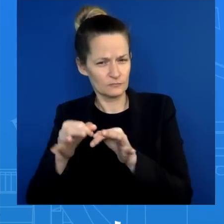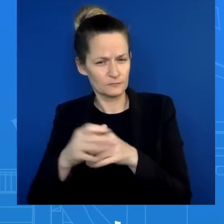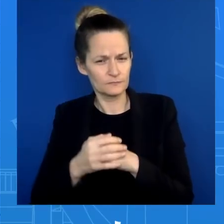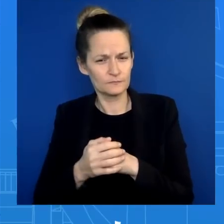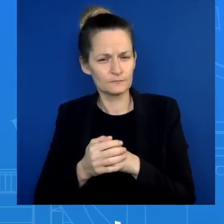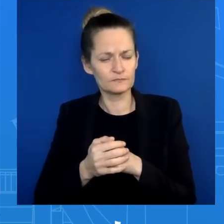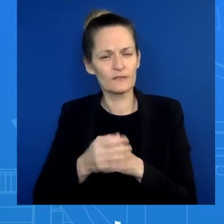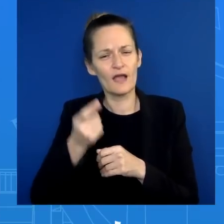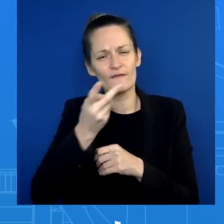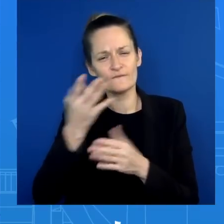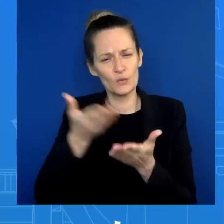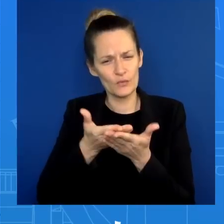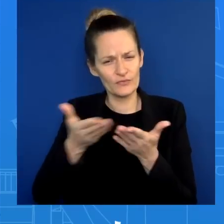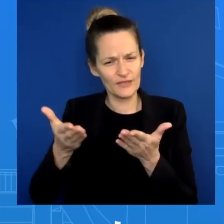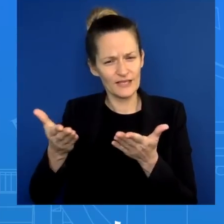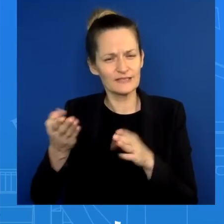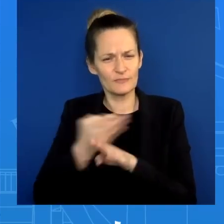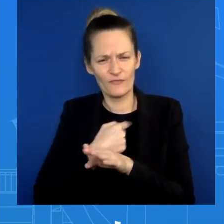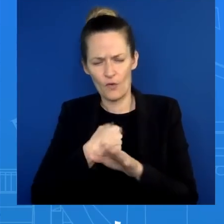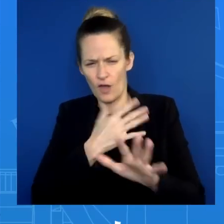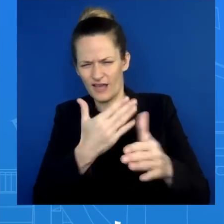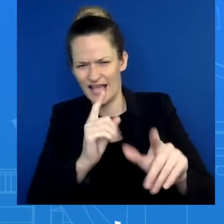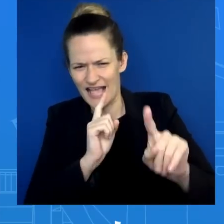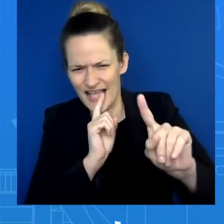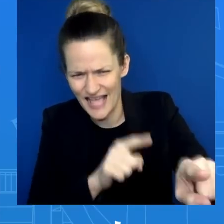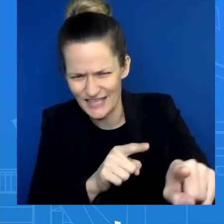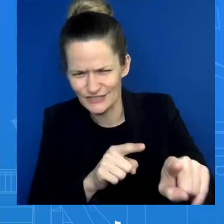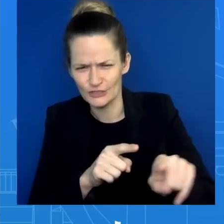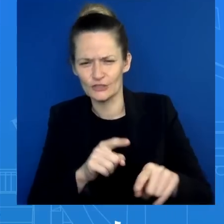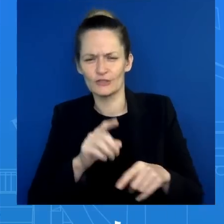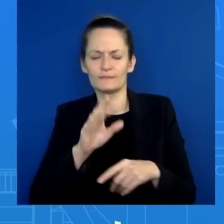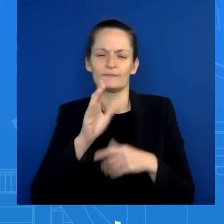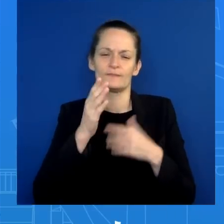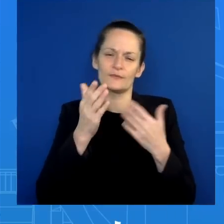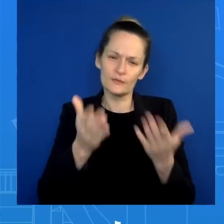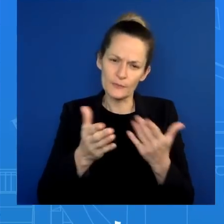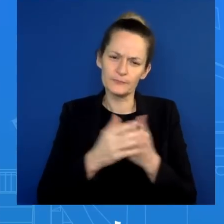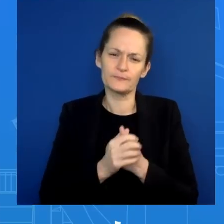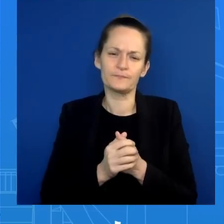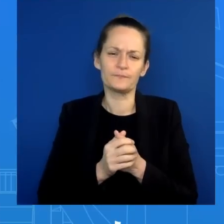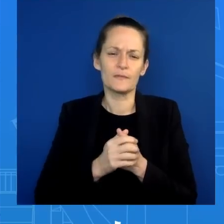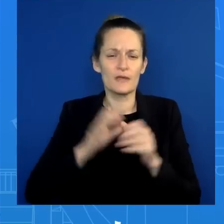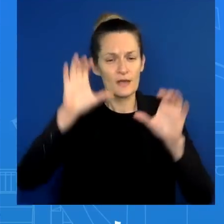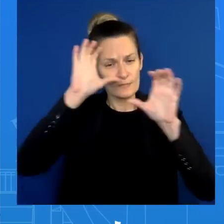So, you know, the president's record on fiscal responsibility is second to none.